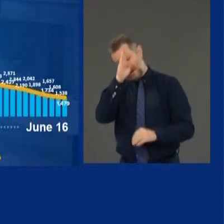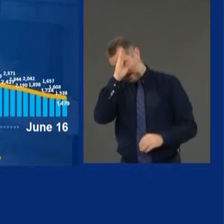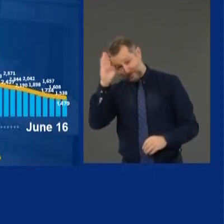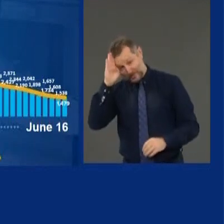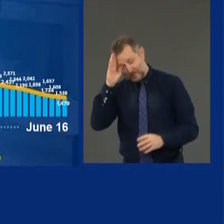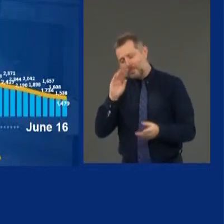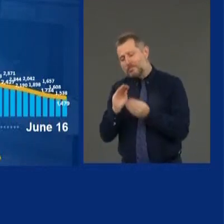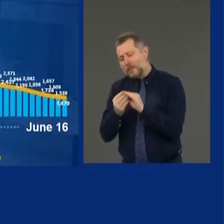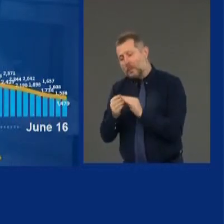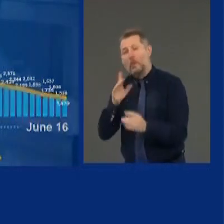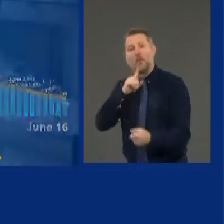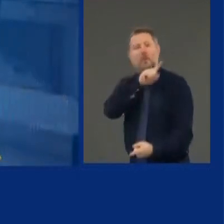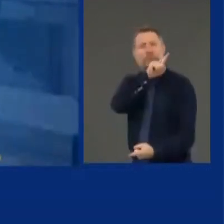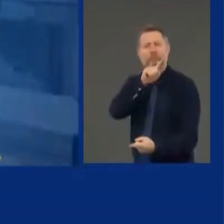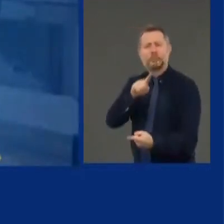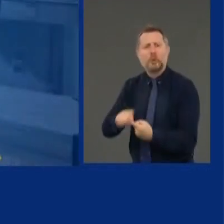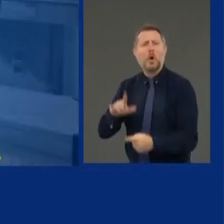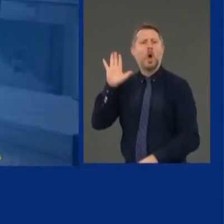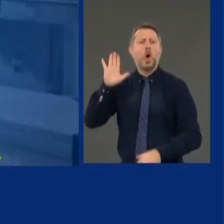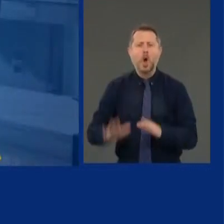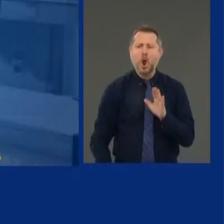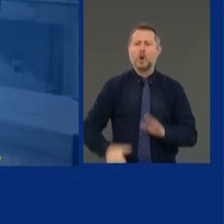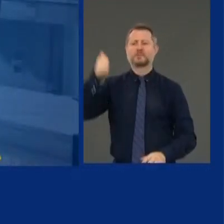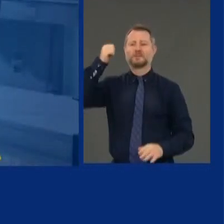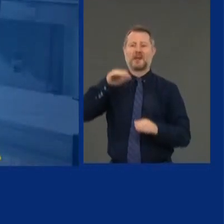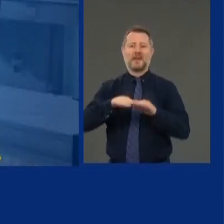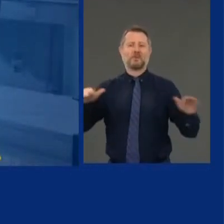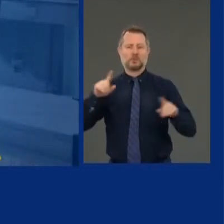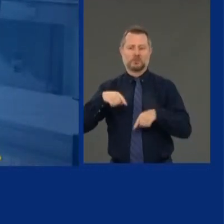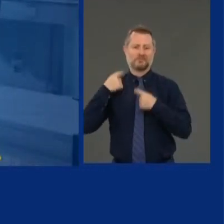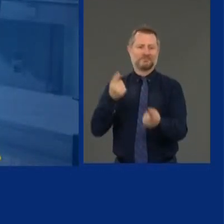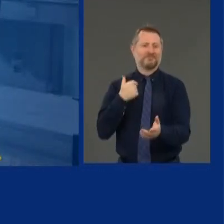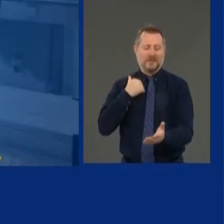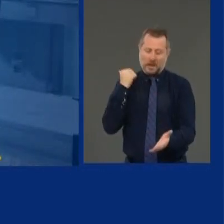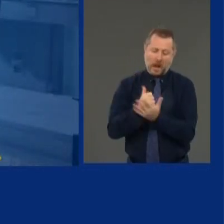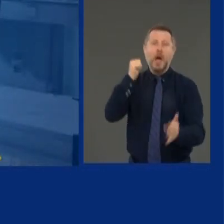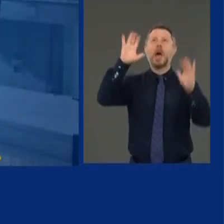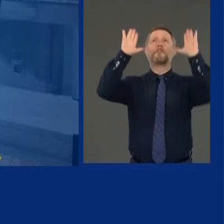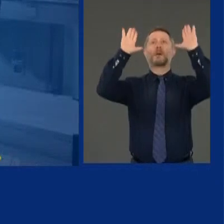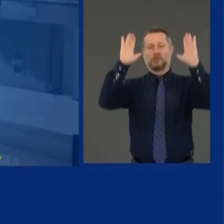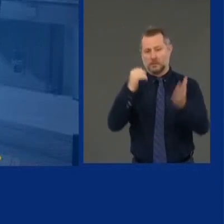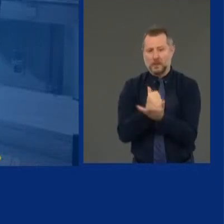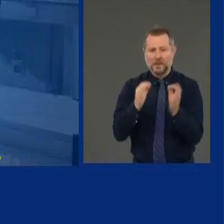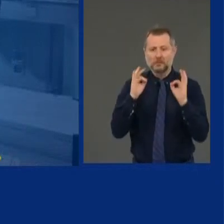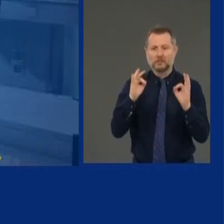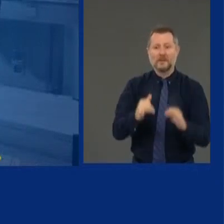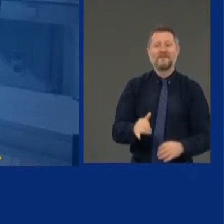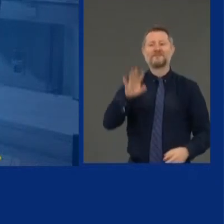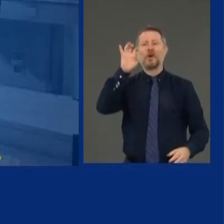OUR HOSPITALIZATIONS, LOWEST